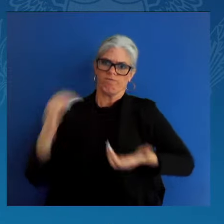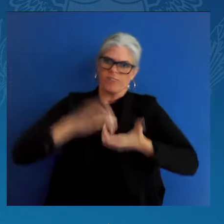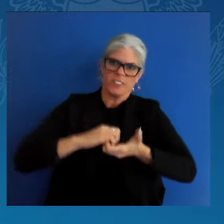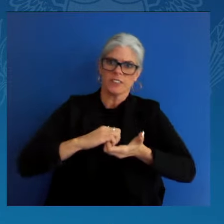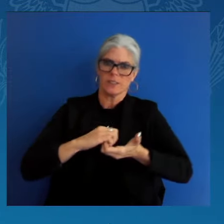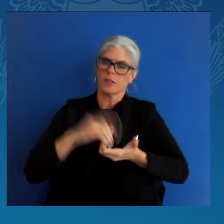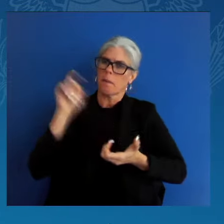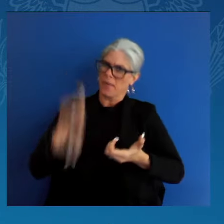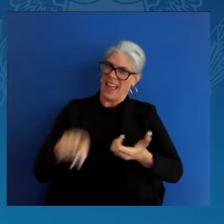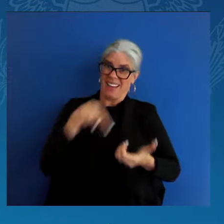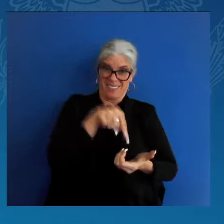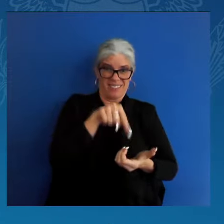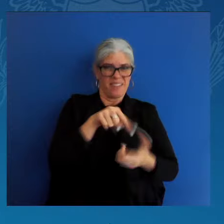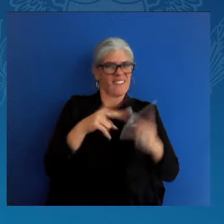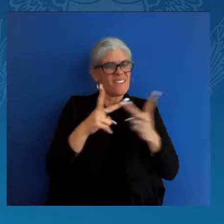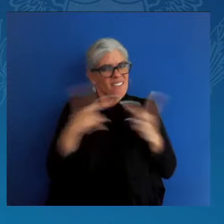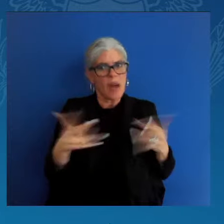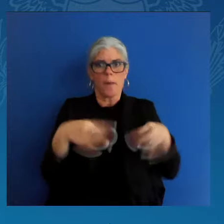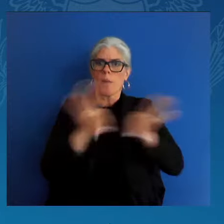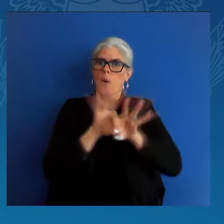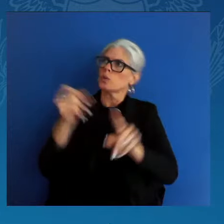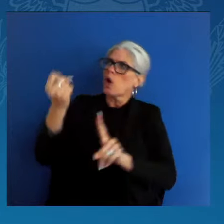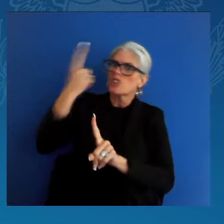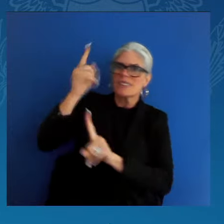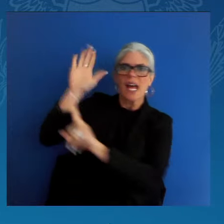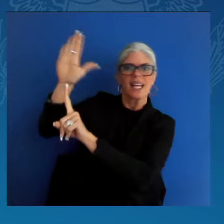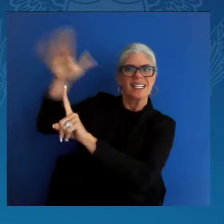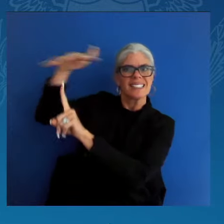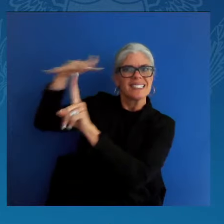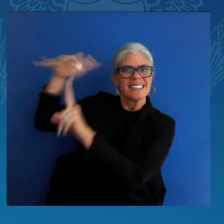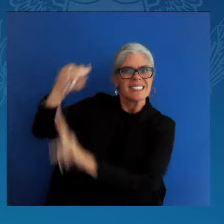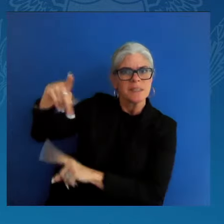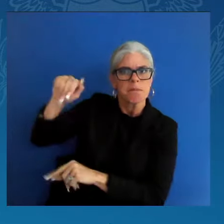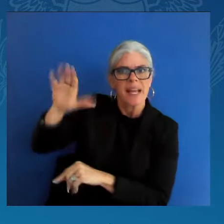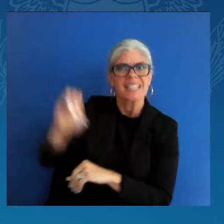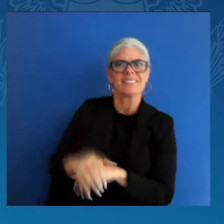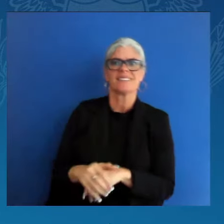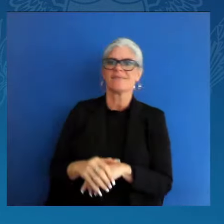and accessing the expertise and knowledge needed to produce a more secure and safe environment